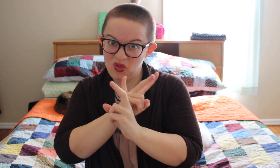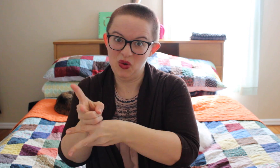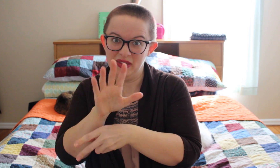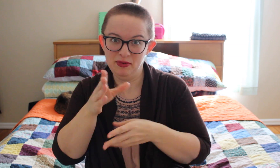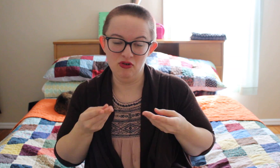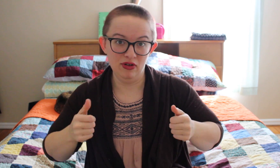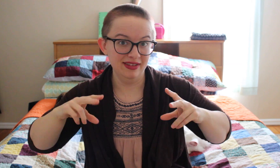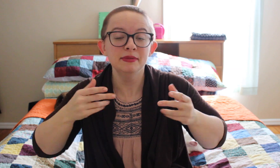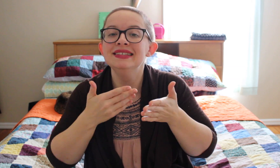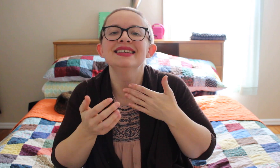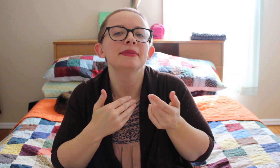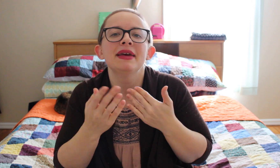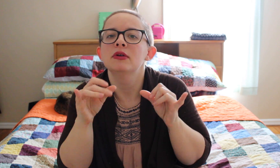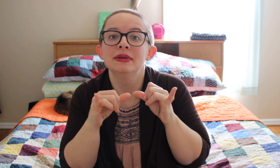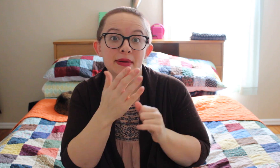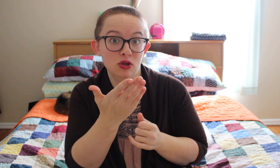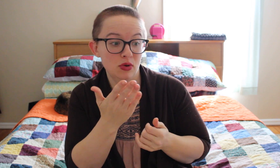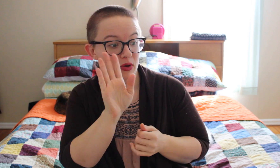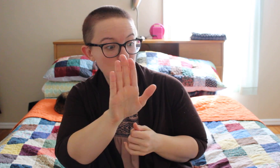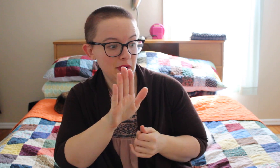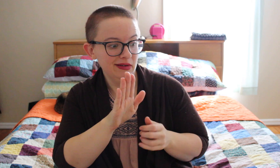technically you can loan them your cloth diaper and it doesn't matter what size.